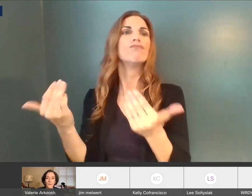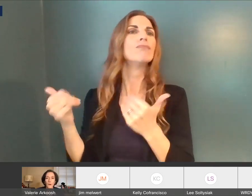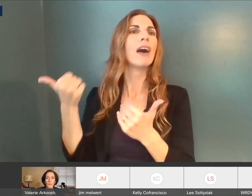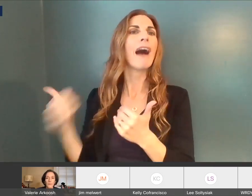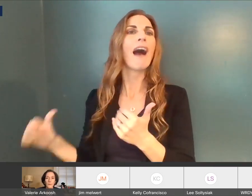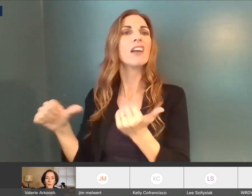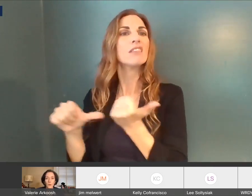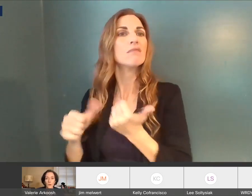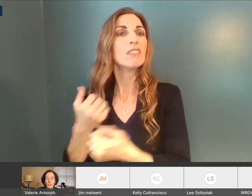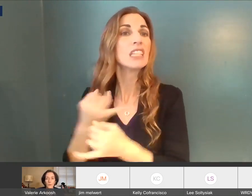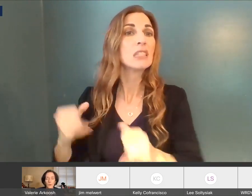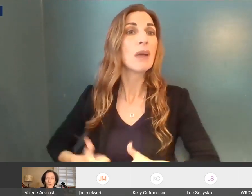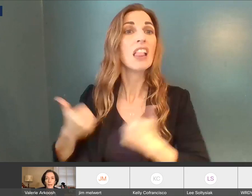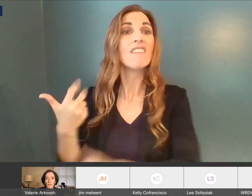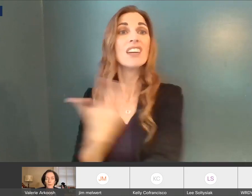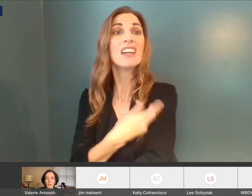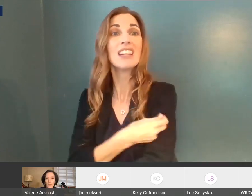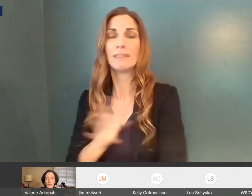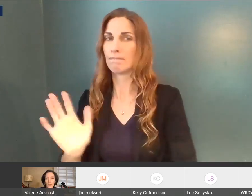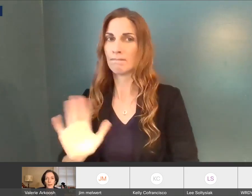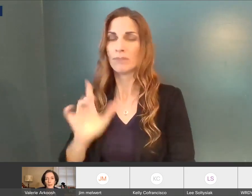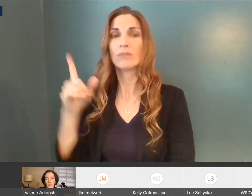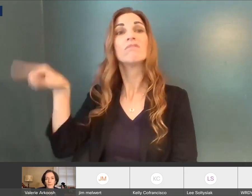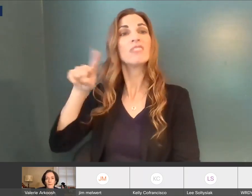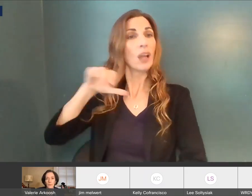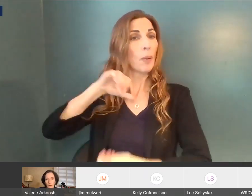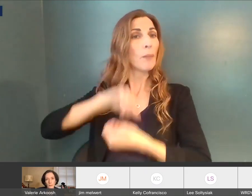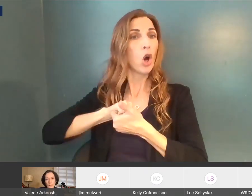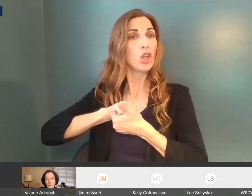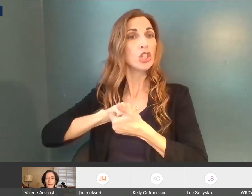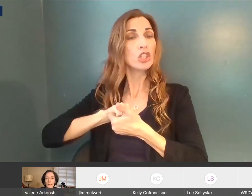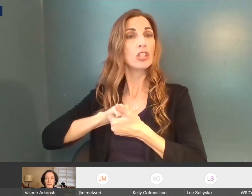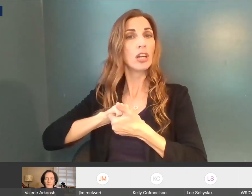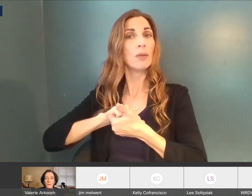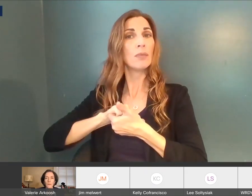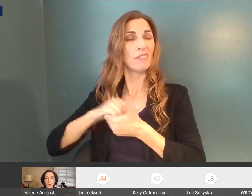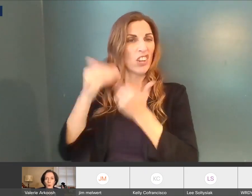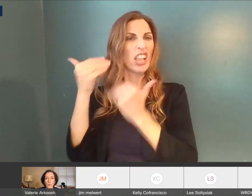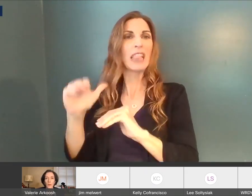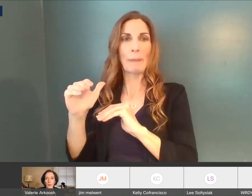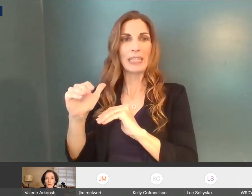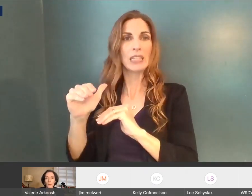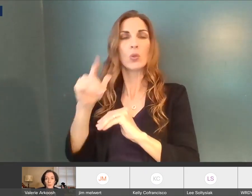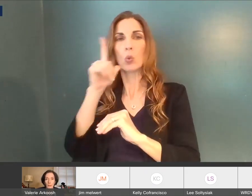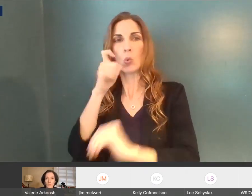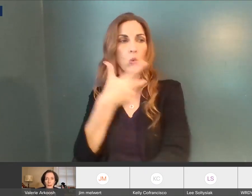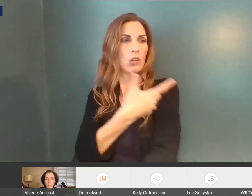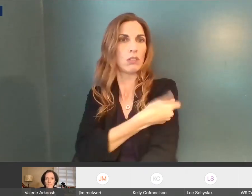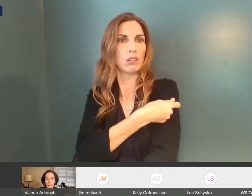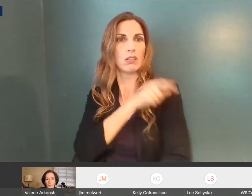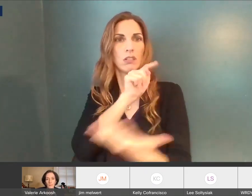pharmacy partnership has turned out to be very limited in the scope of who they are vaccinating.